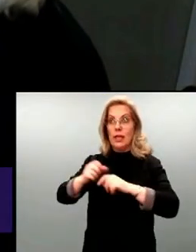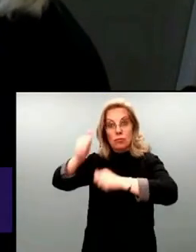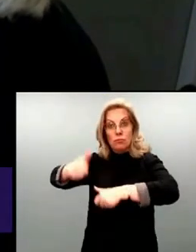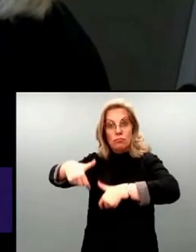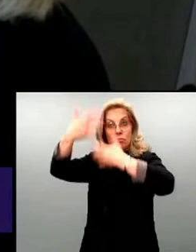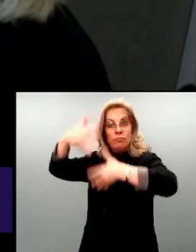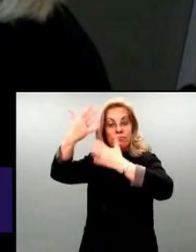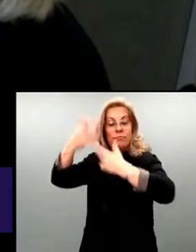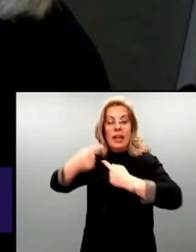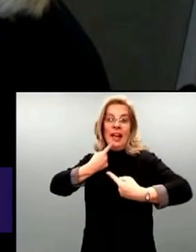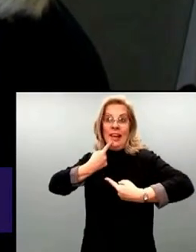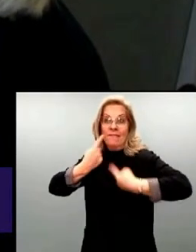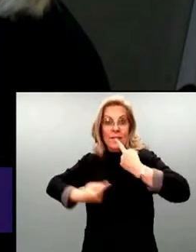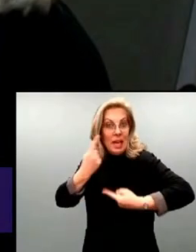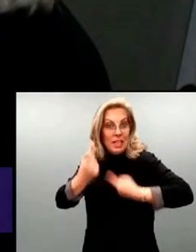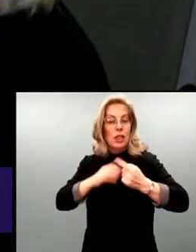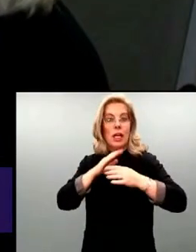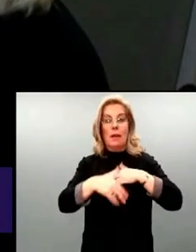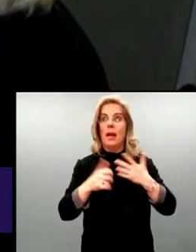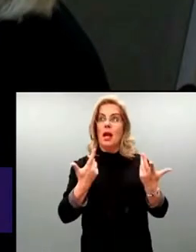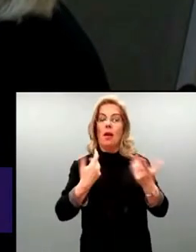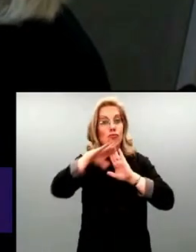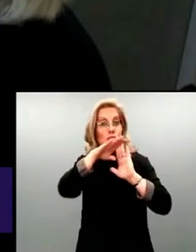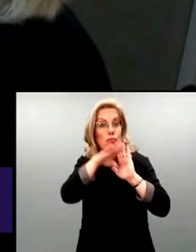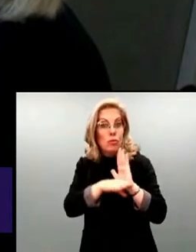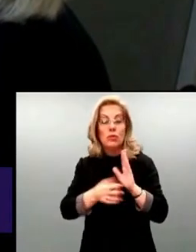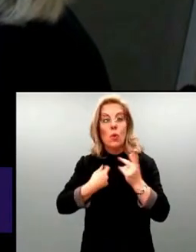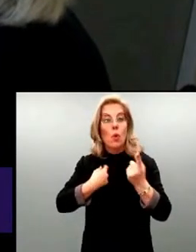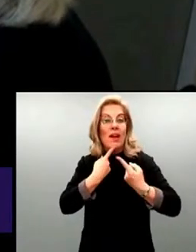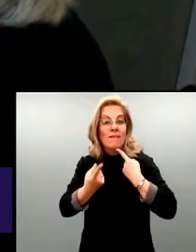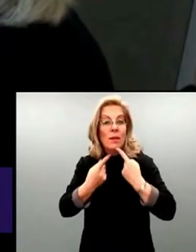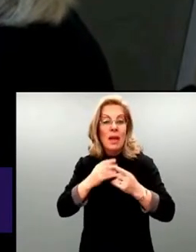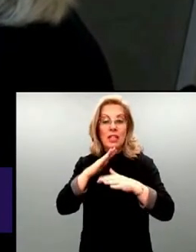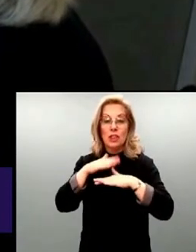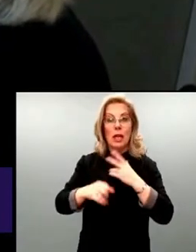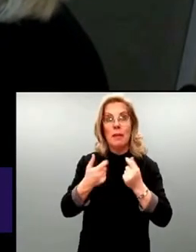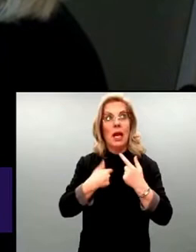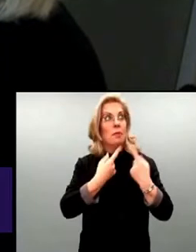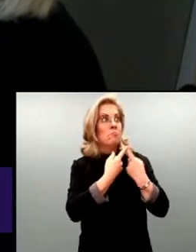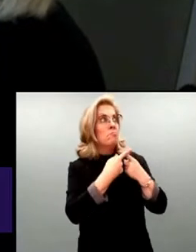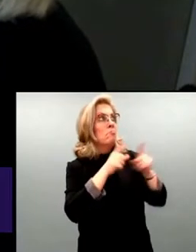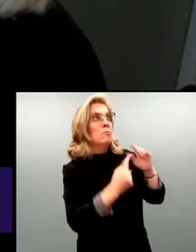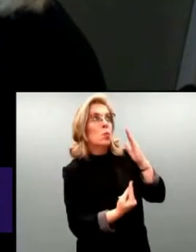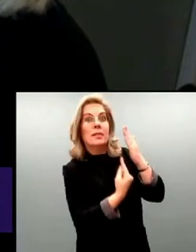health information and such information which would assist prisoners with hearing